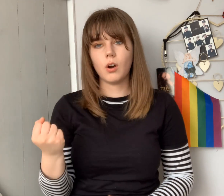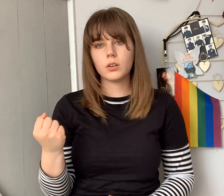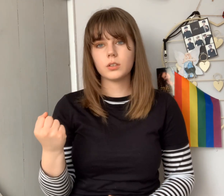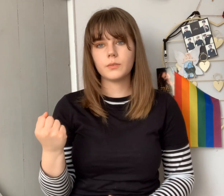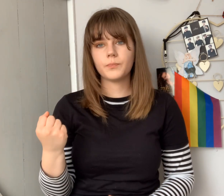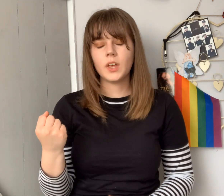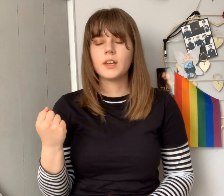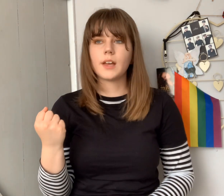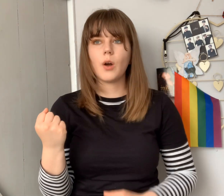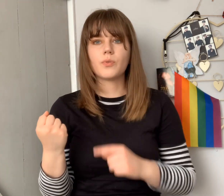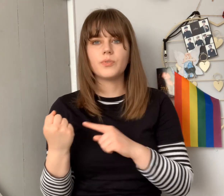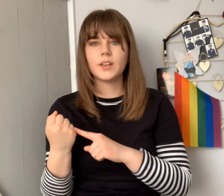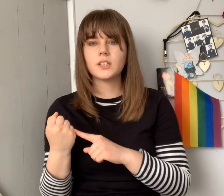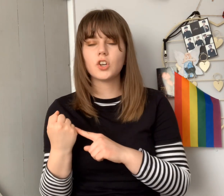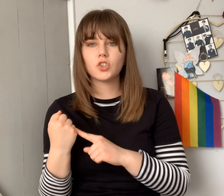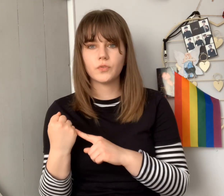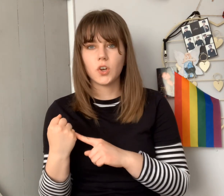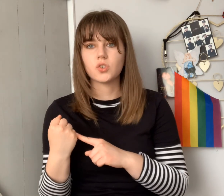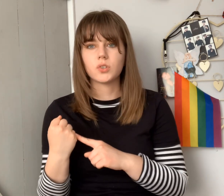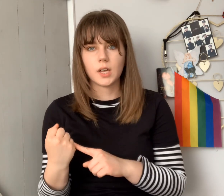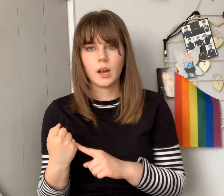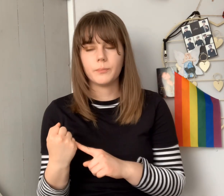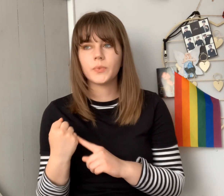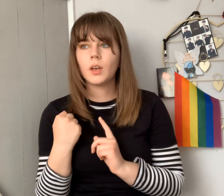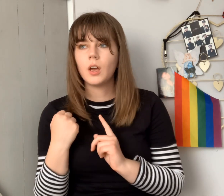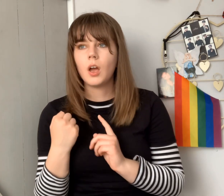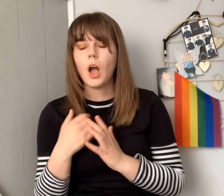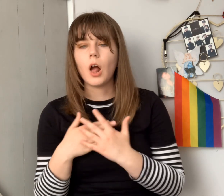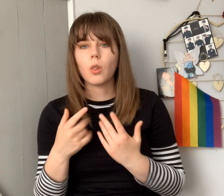"Got" now this is a controversial sign